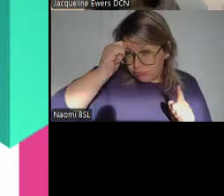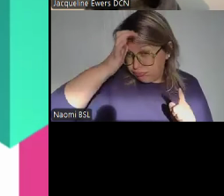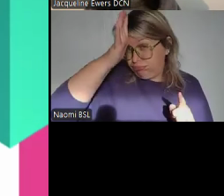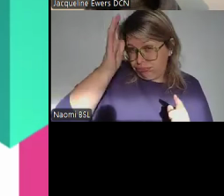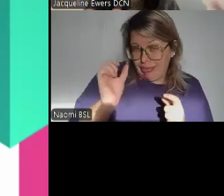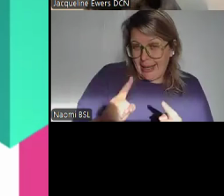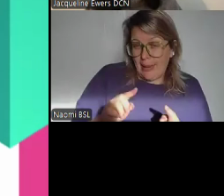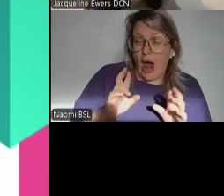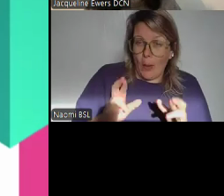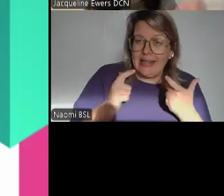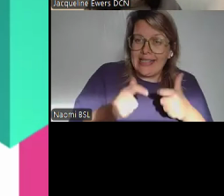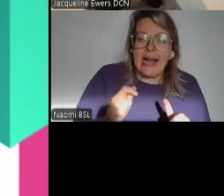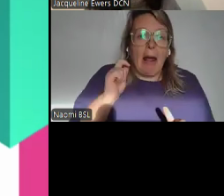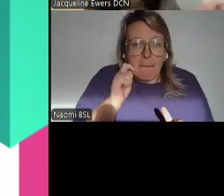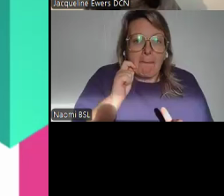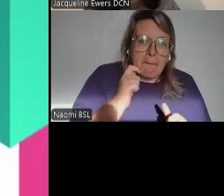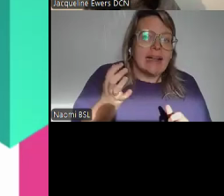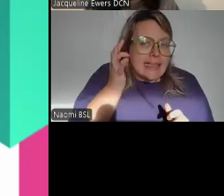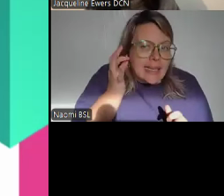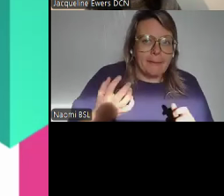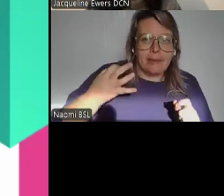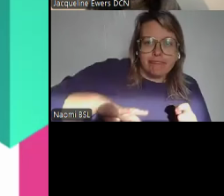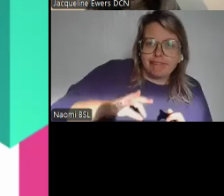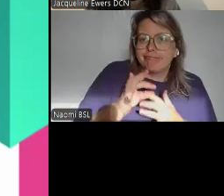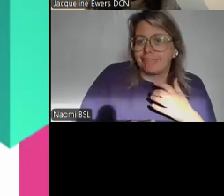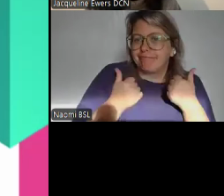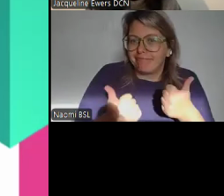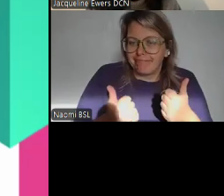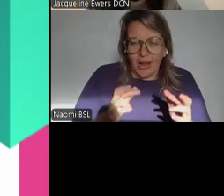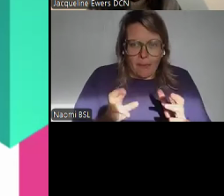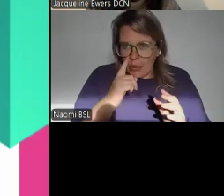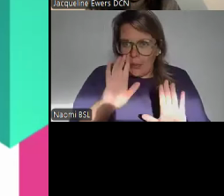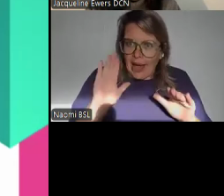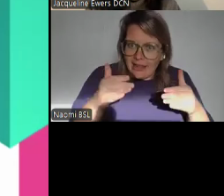still given you some things to look at and review and put energy back into your email.